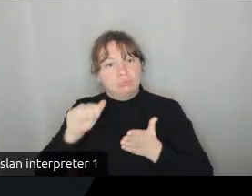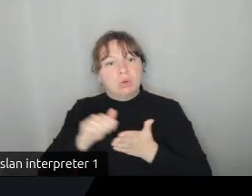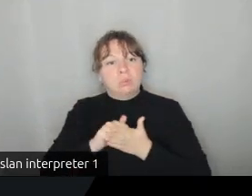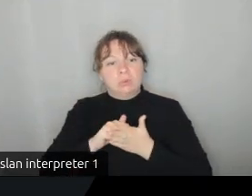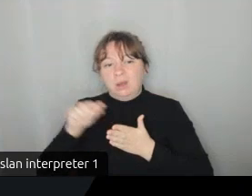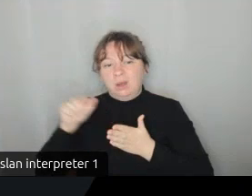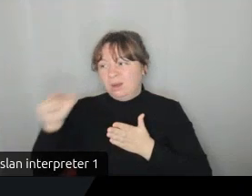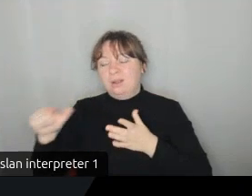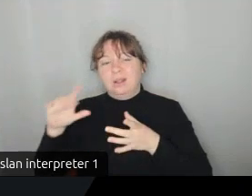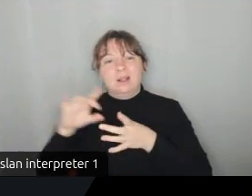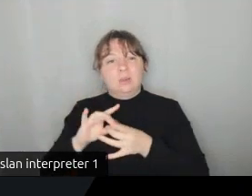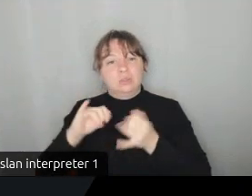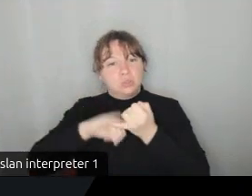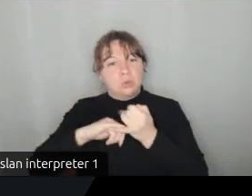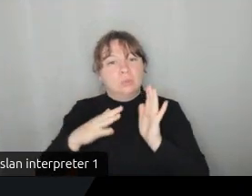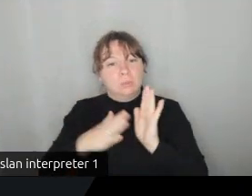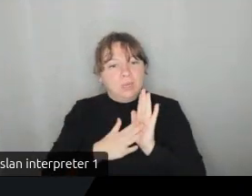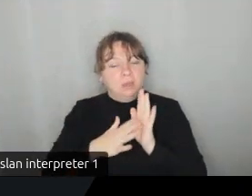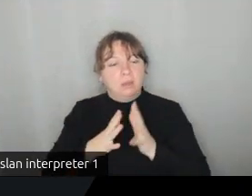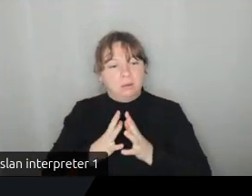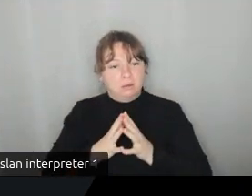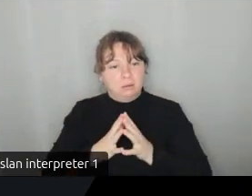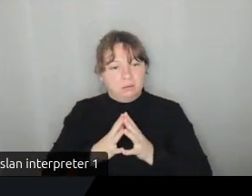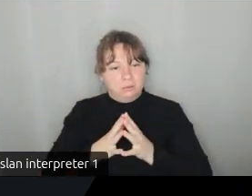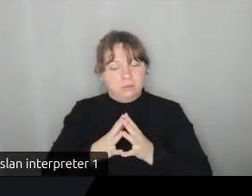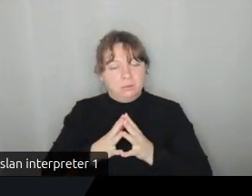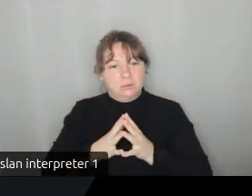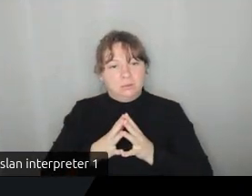that, for example, can be a reason for including your social network. But again,